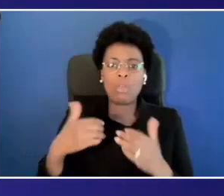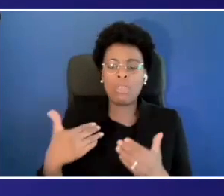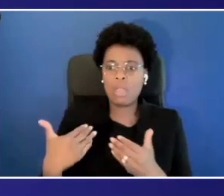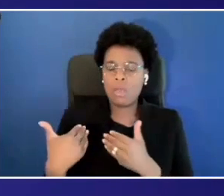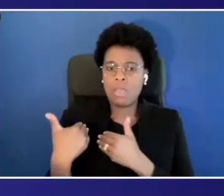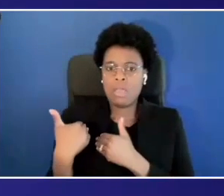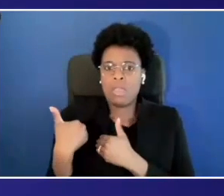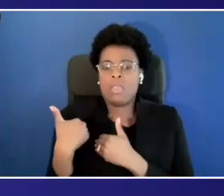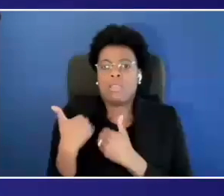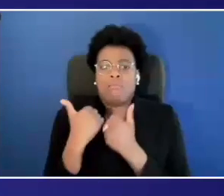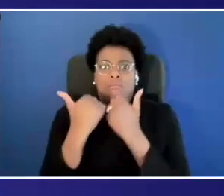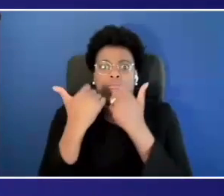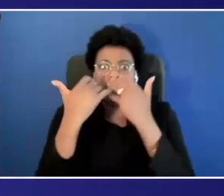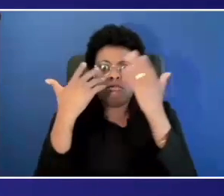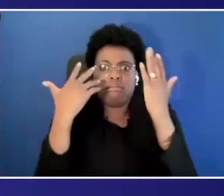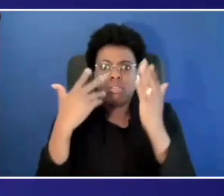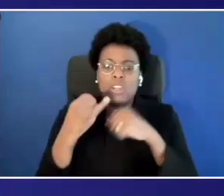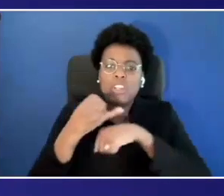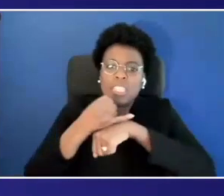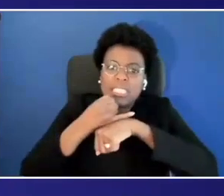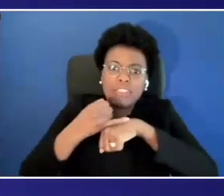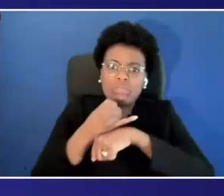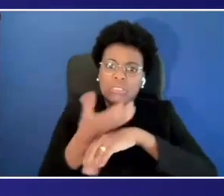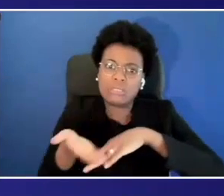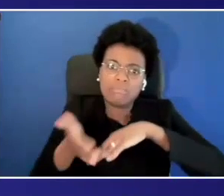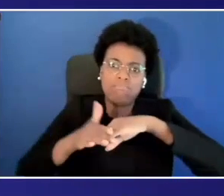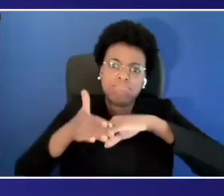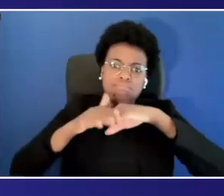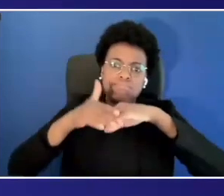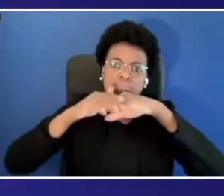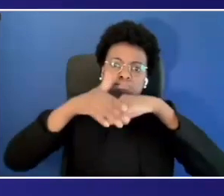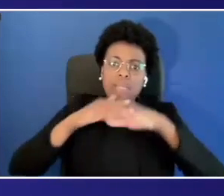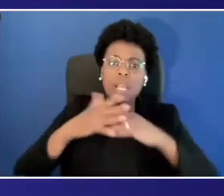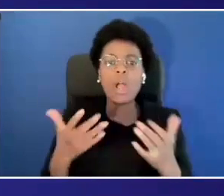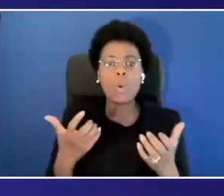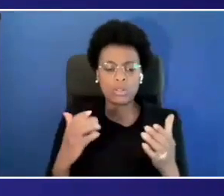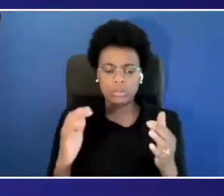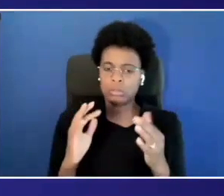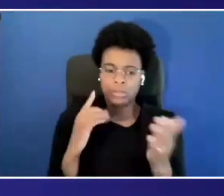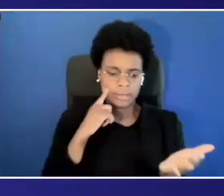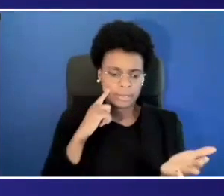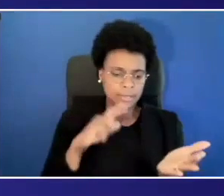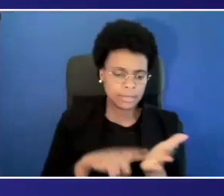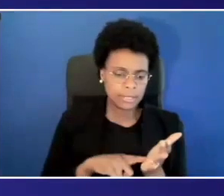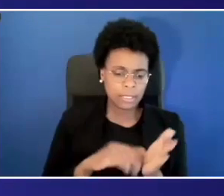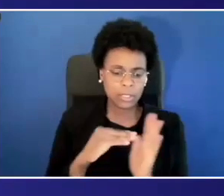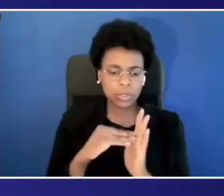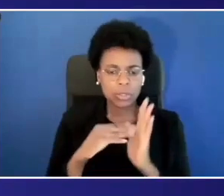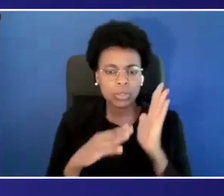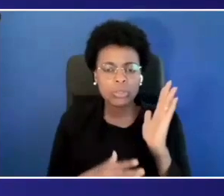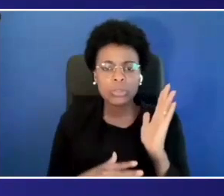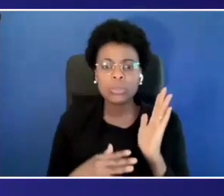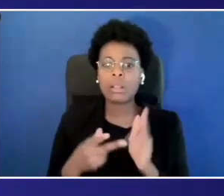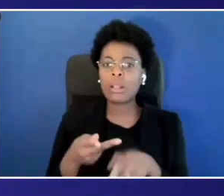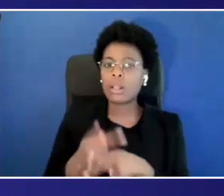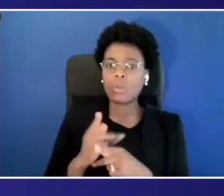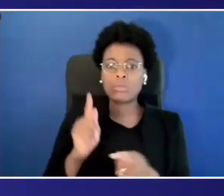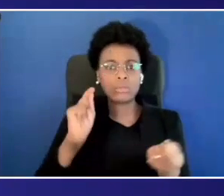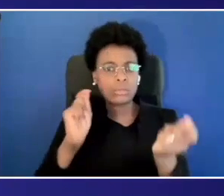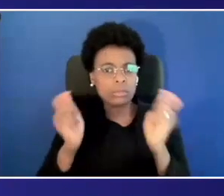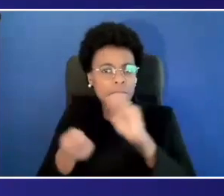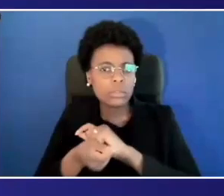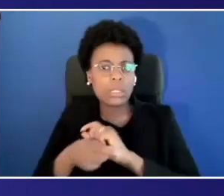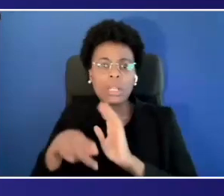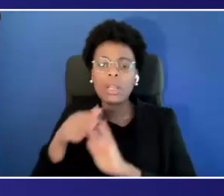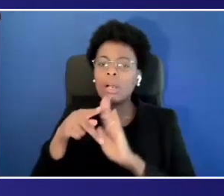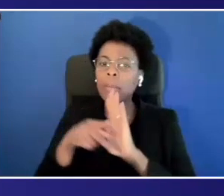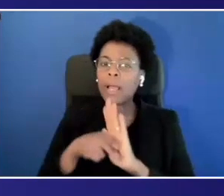Under compound interest. I want to acknowledge that student loan reform is evolving. Policy rules, forgiveness, criteria seem to change almost daily.